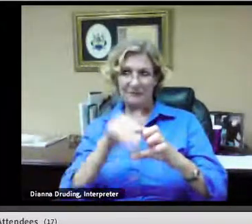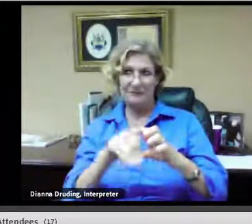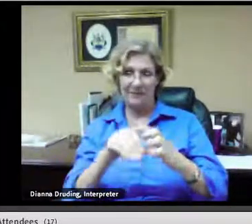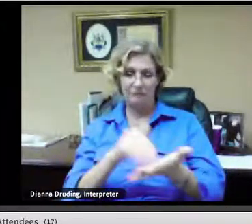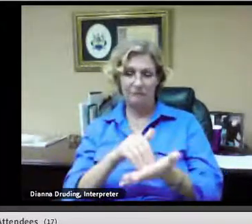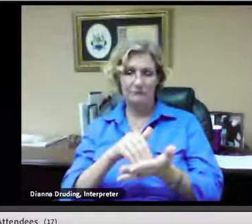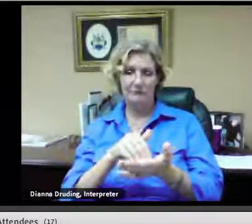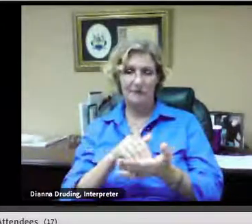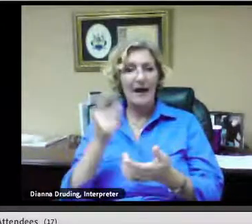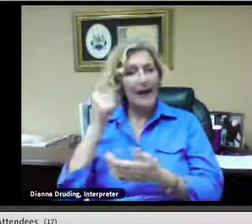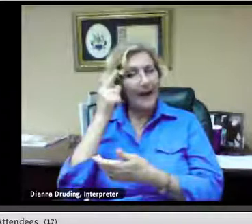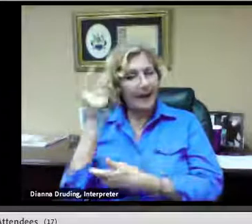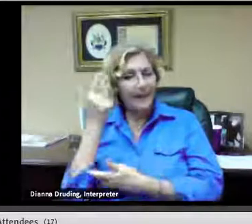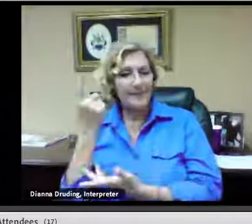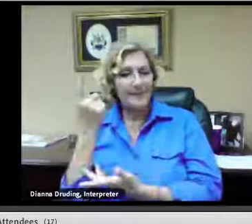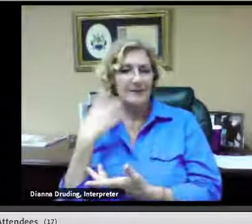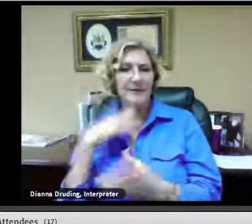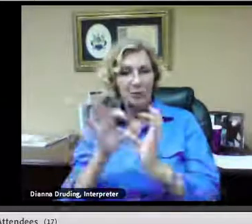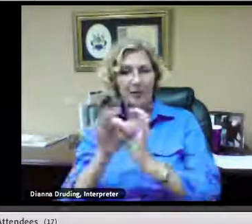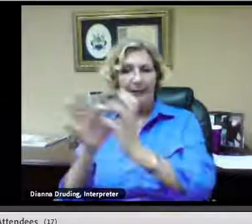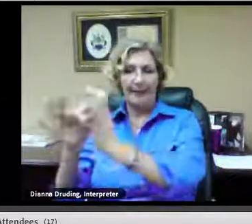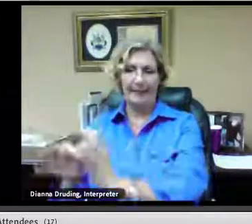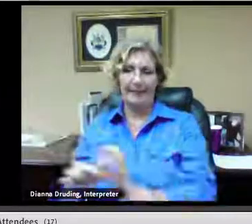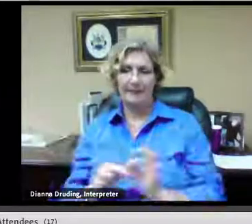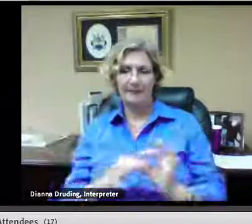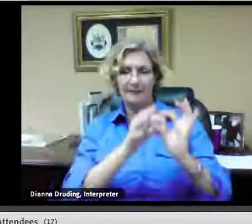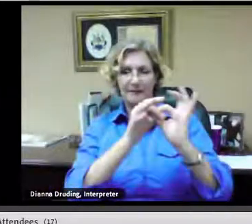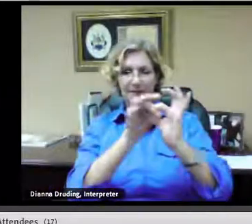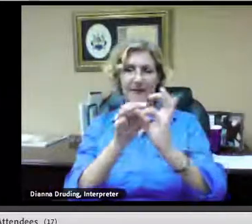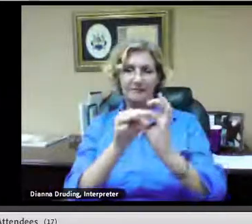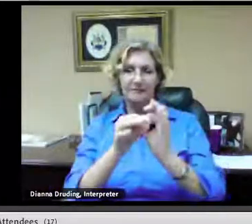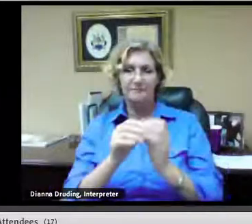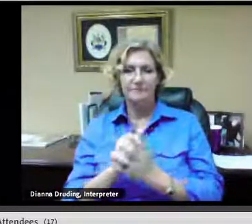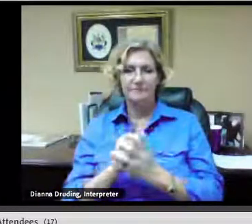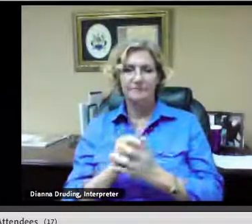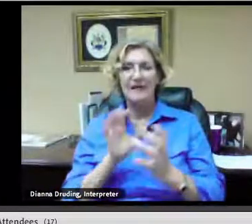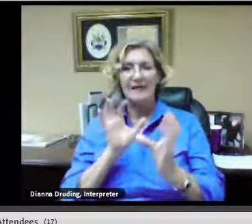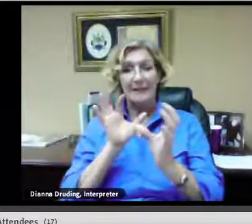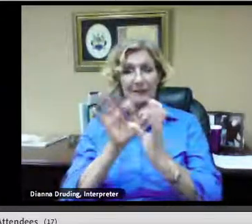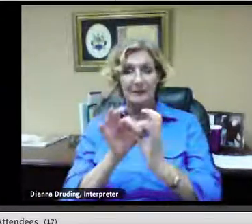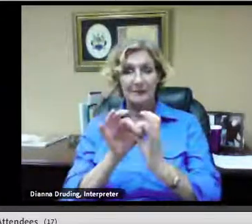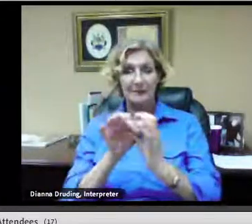You know, it connects the social model of disability. It connects the medical model.